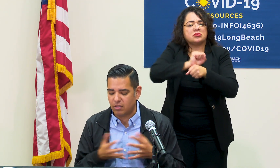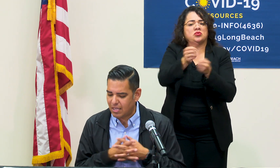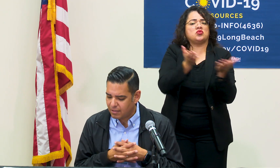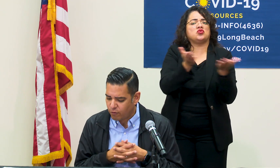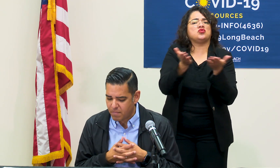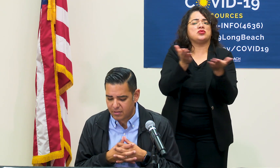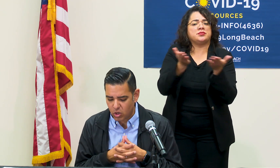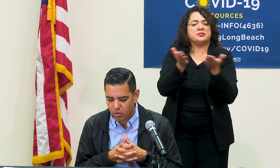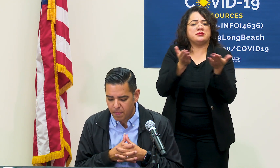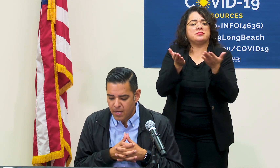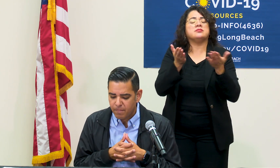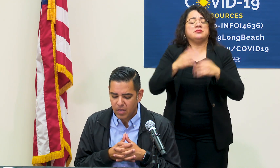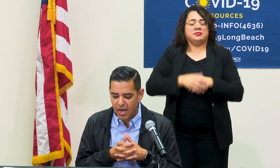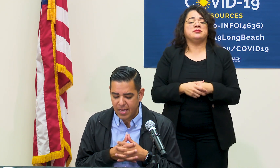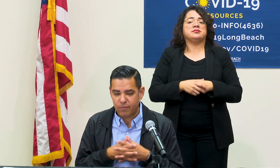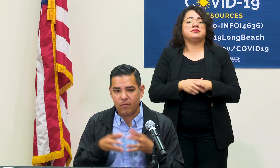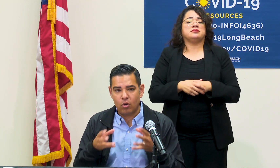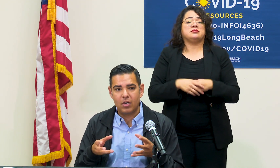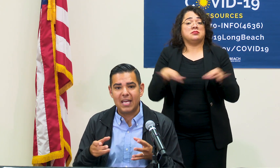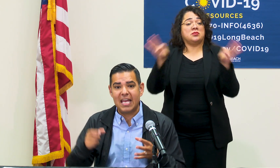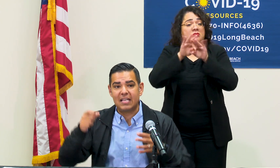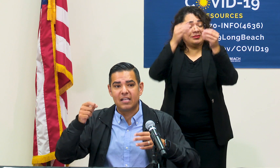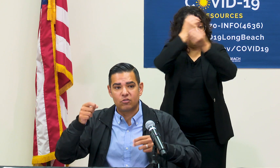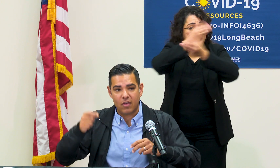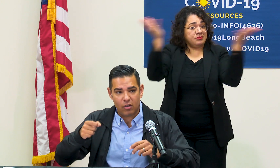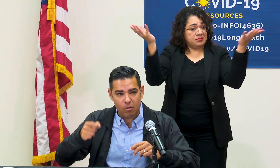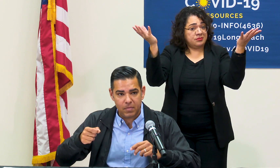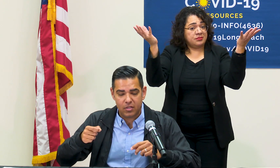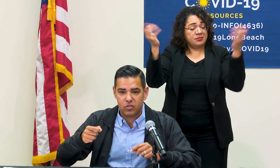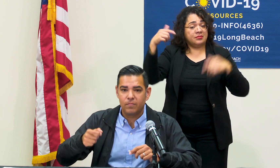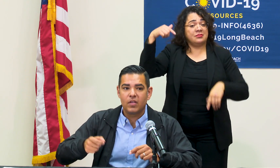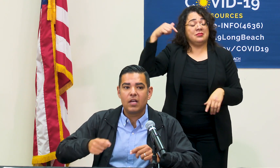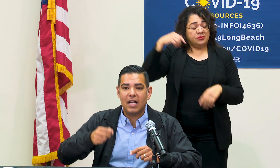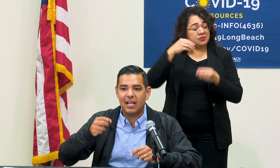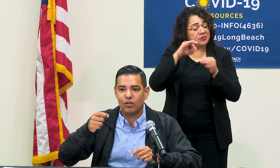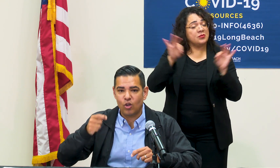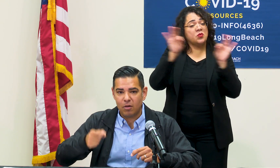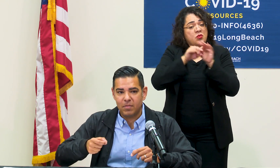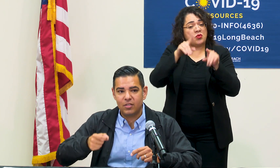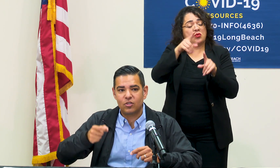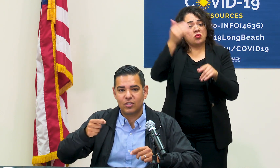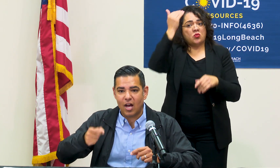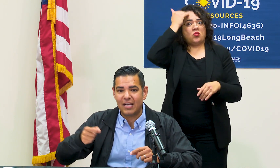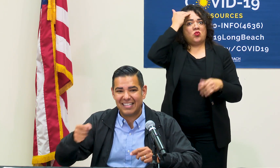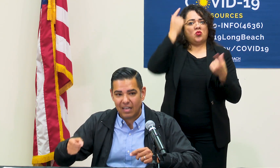esta información y por favor in la ciudad along Beach Long Beach dark gal